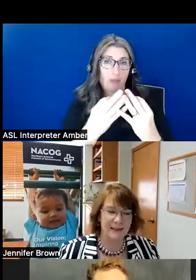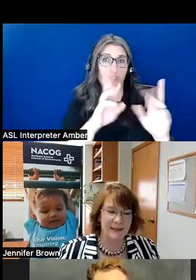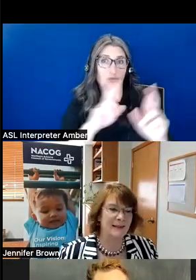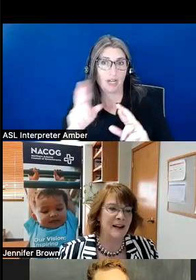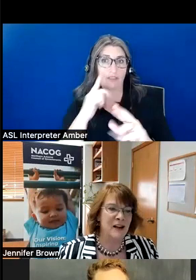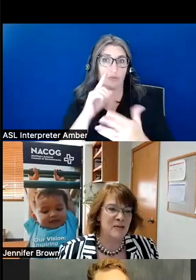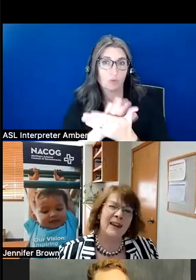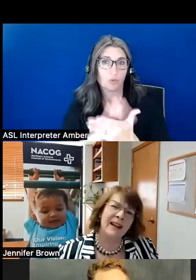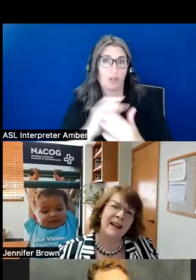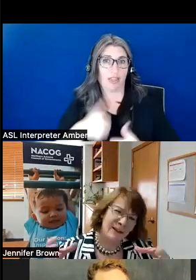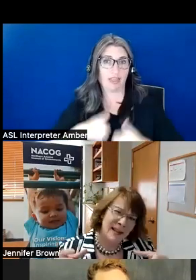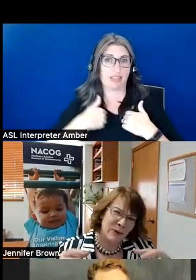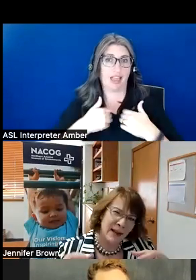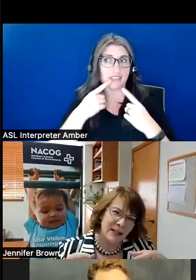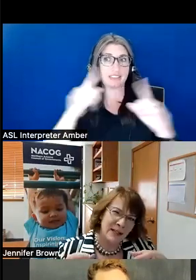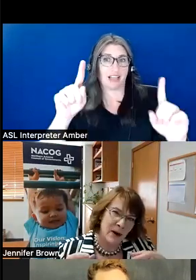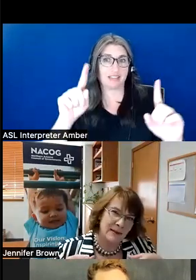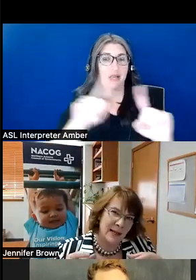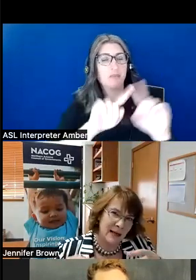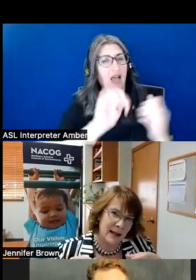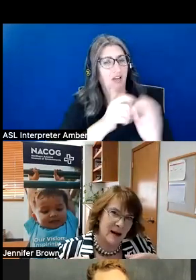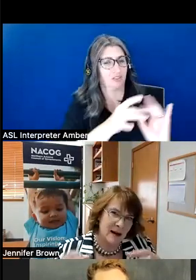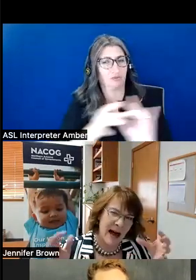But then, how does that relate to us at NACOG?